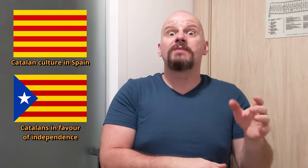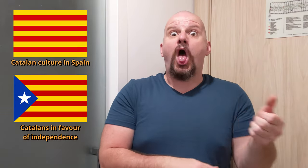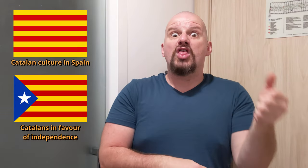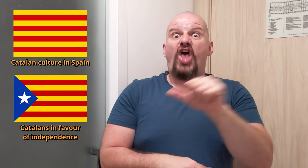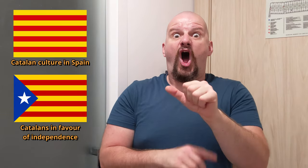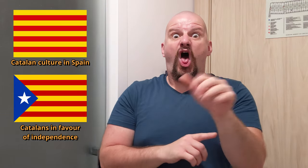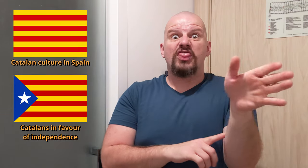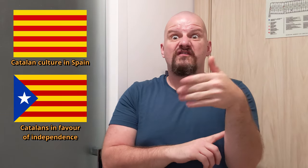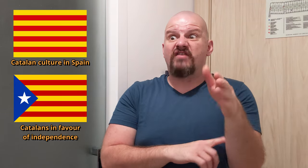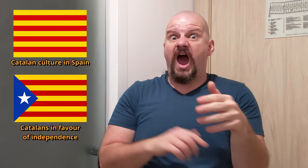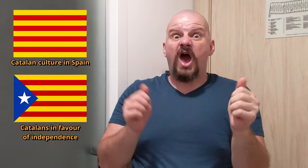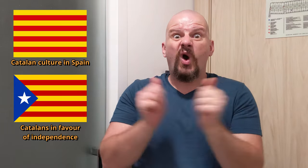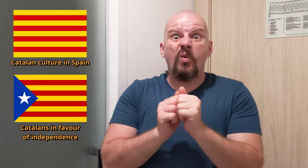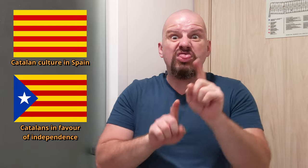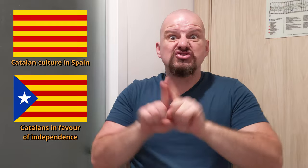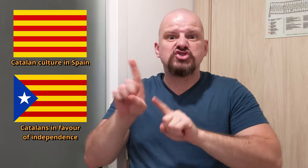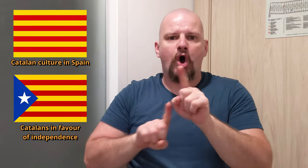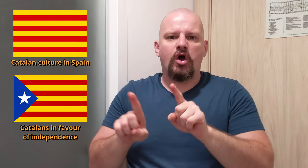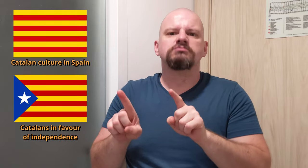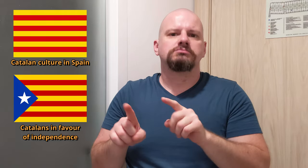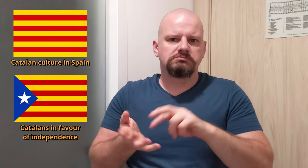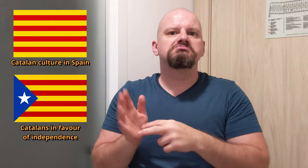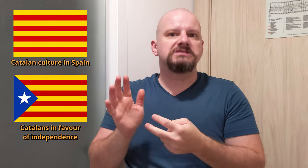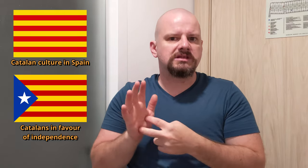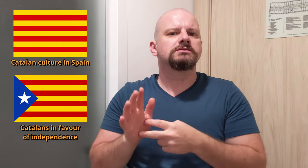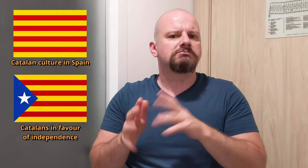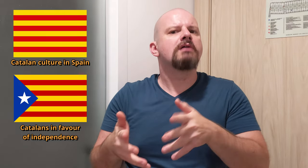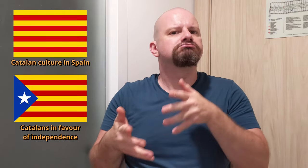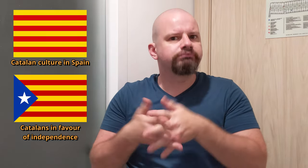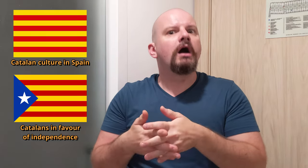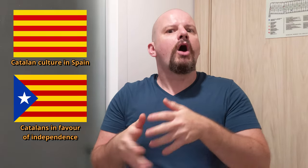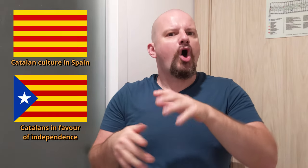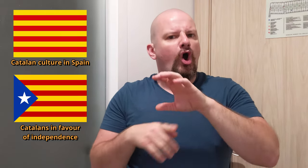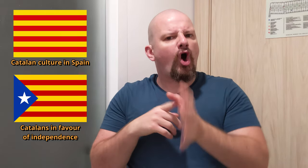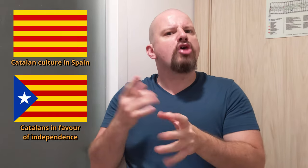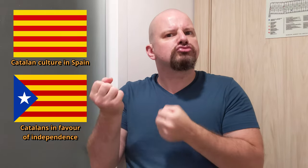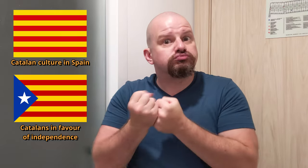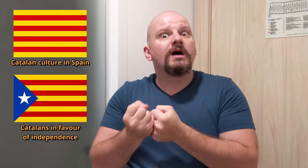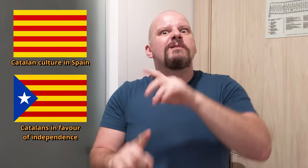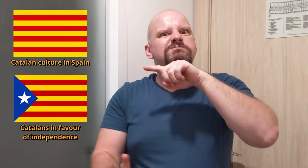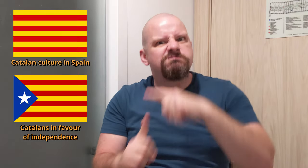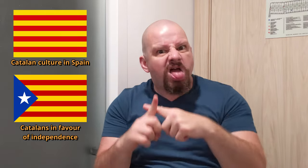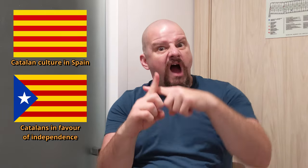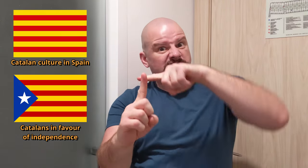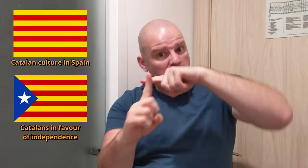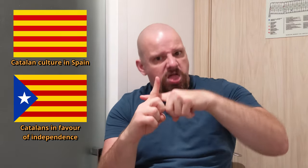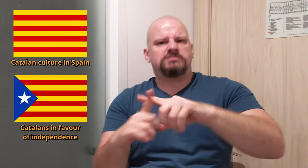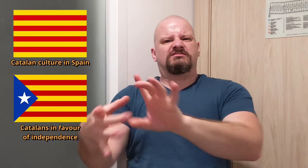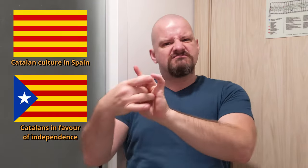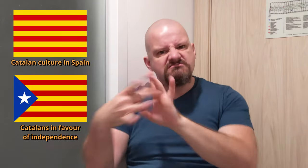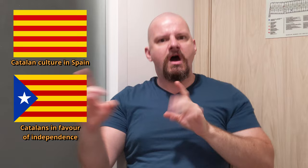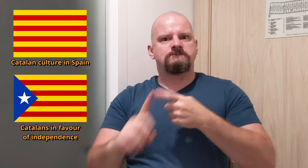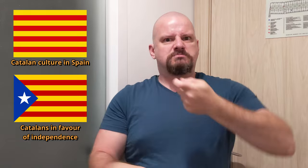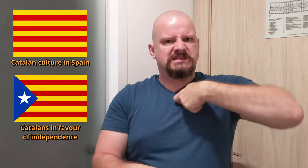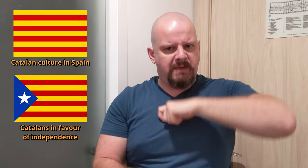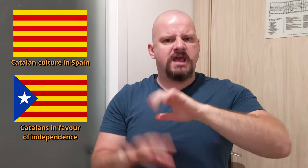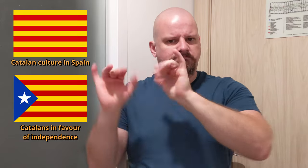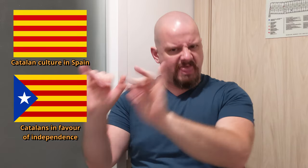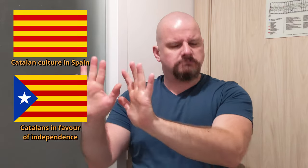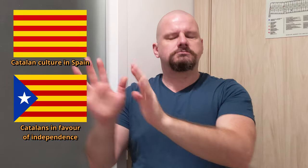The other flag with star on it, it means that they practise the culture as well and they INCLUDE the concept of breaking apart from the Spanish government.